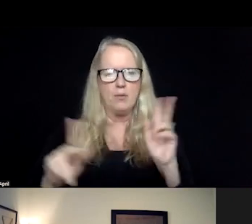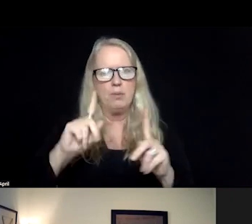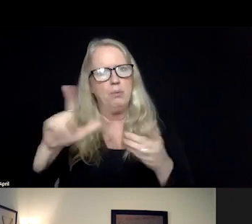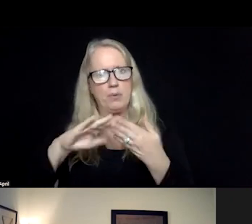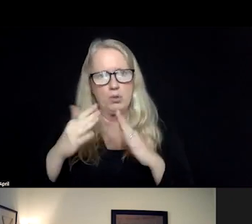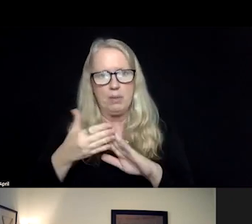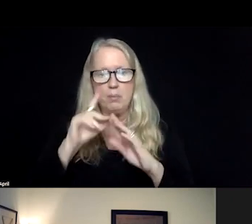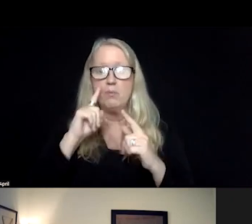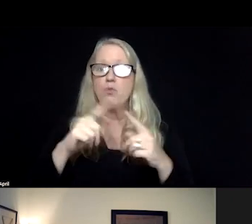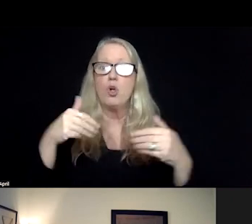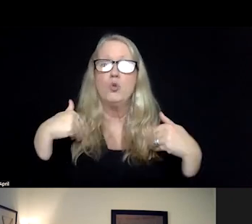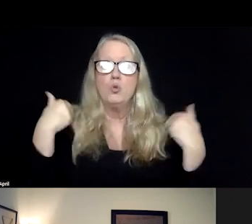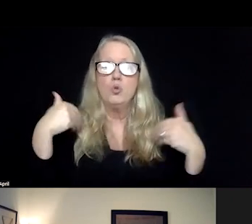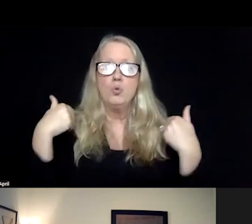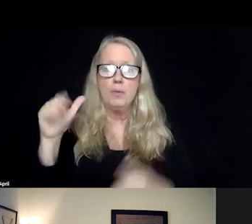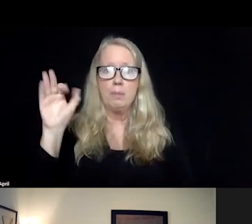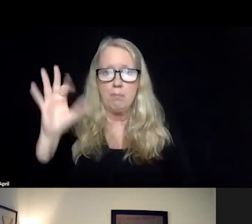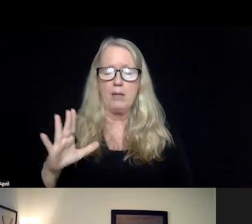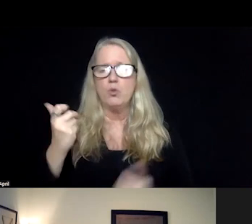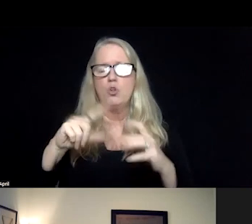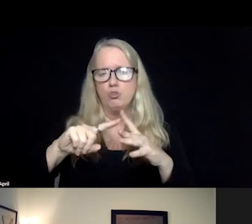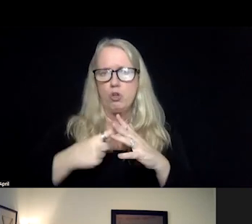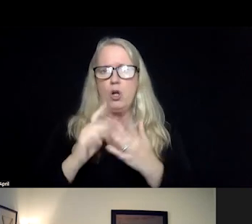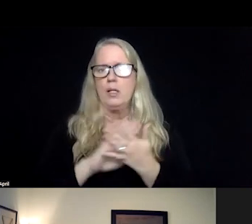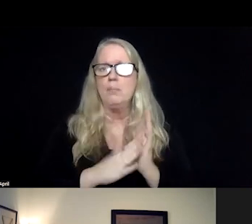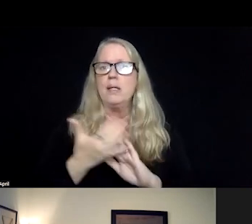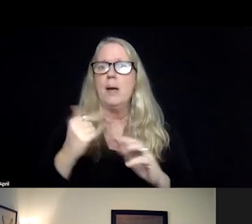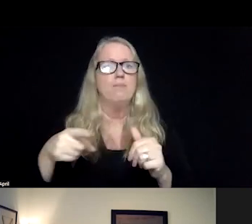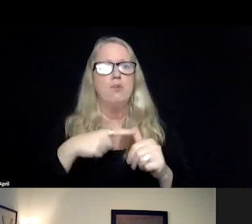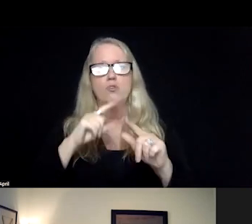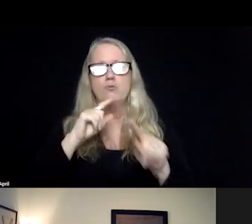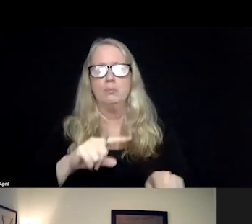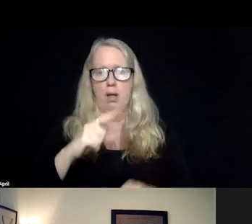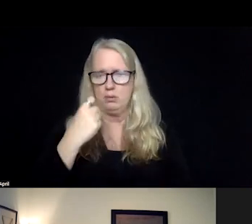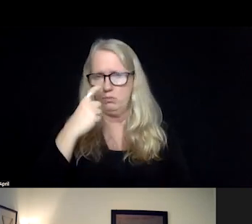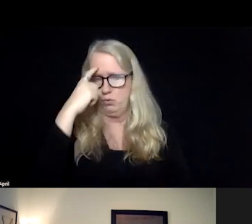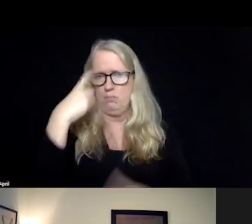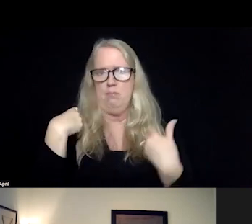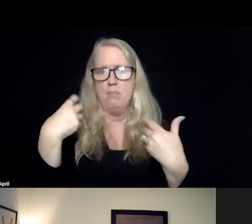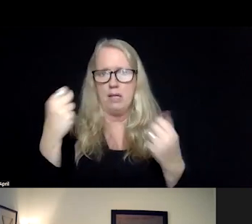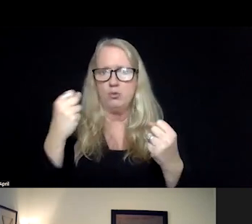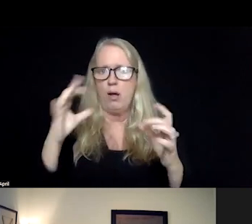COMMUNITY, PARTICULARLY YOUTH PASTORS, ARE STARTING TO BECOME FIRST RESPONDERS TO MENTAL HEALTH CRISIS WITH YOUTH.